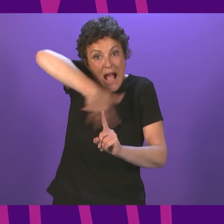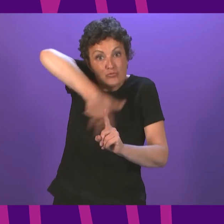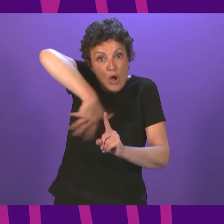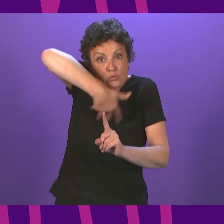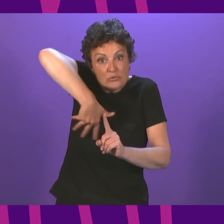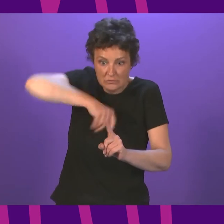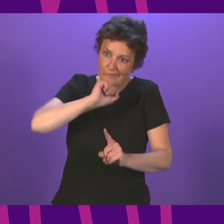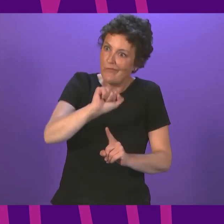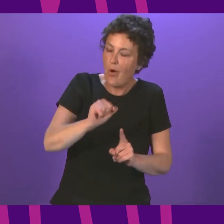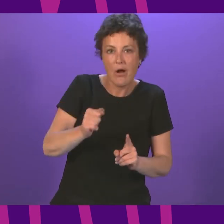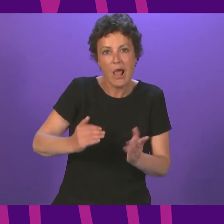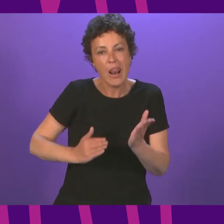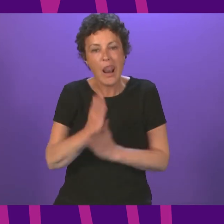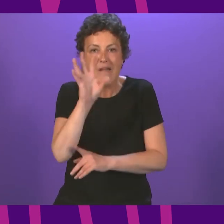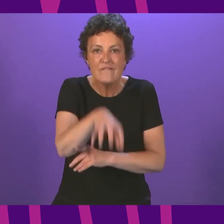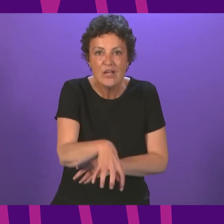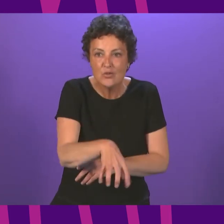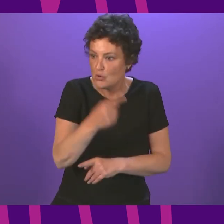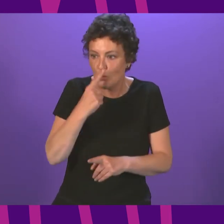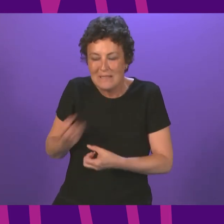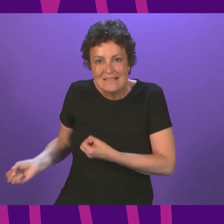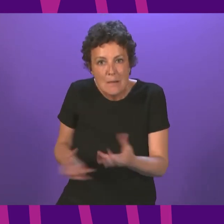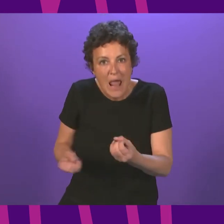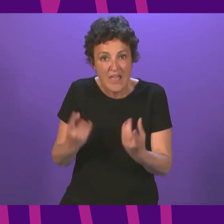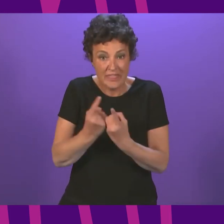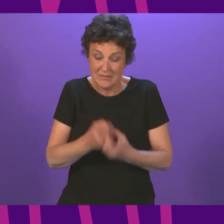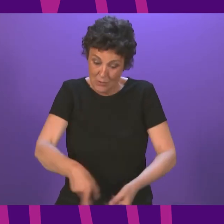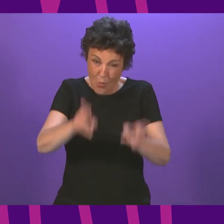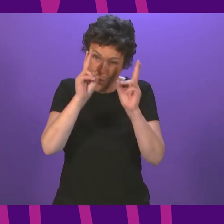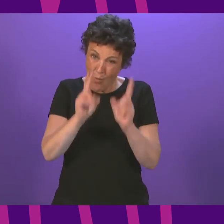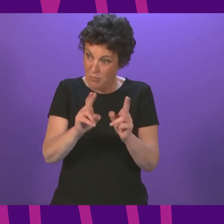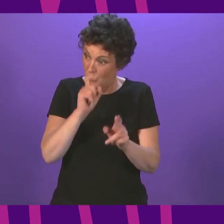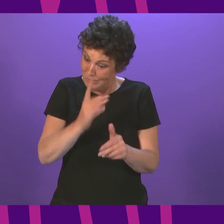TRNSMT festival, which hopefully will run this September, and many other promoters such